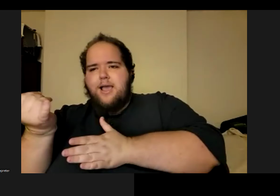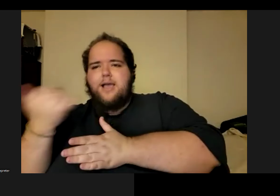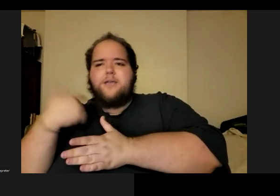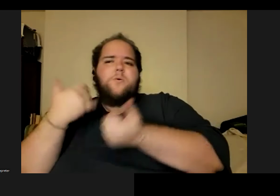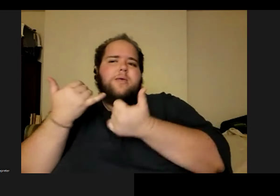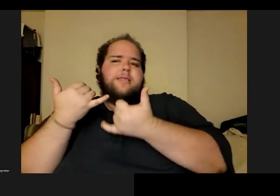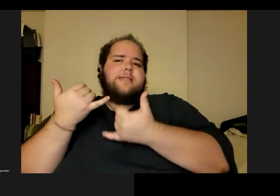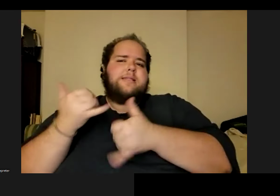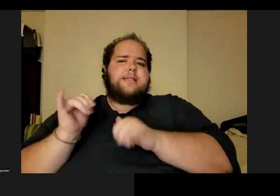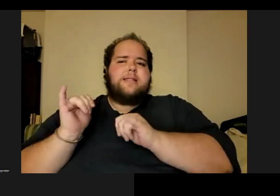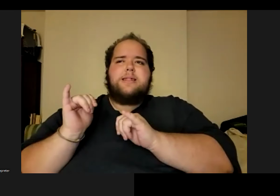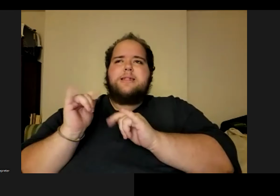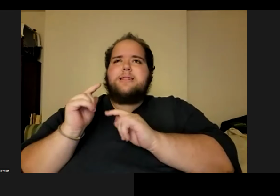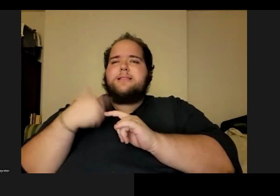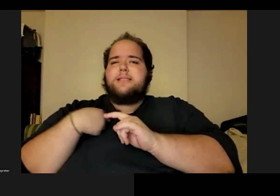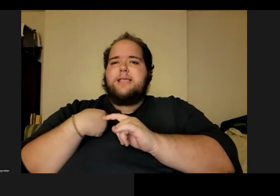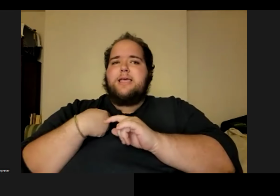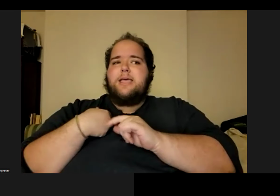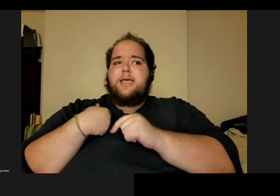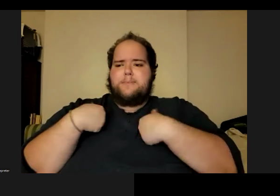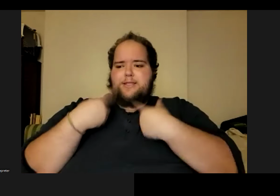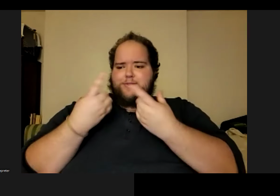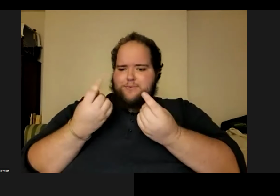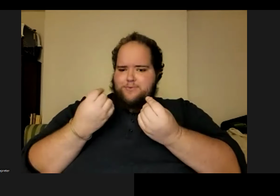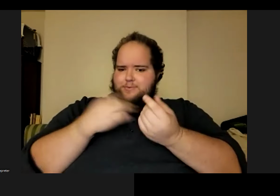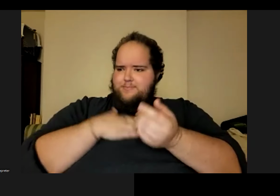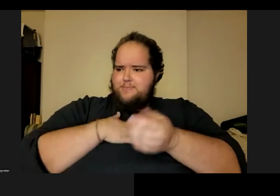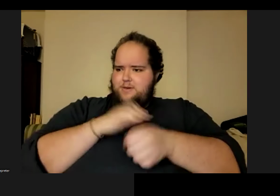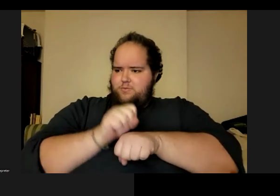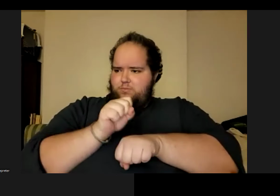you know, what am I doing? Sometimes there's sometimes